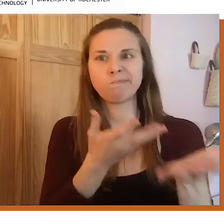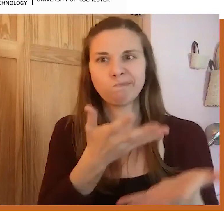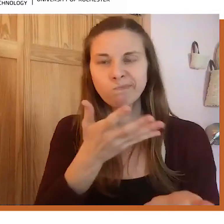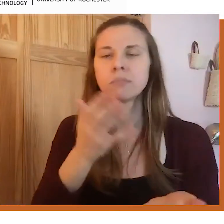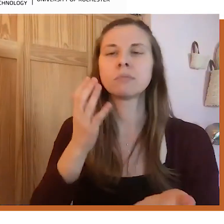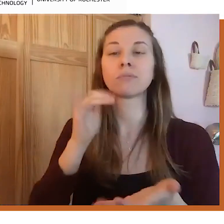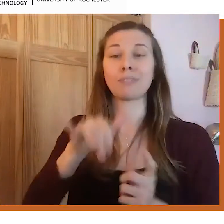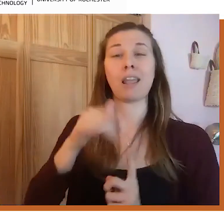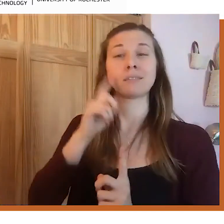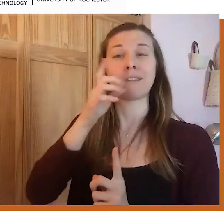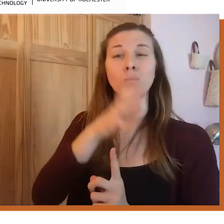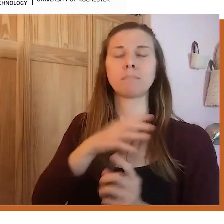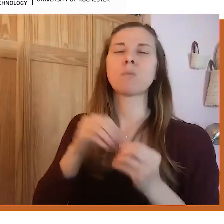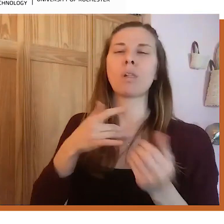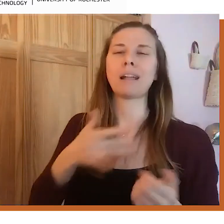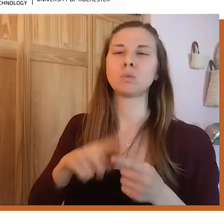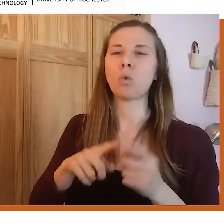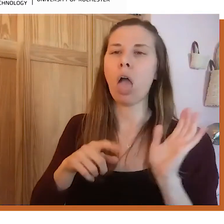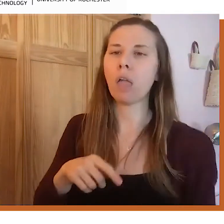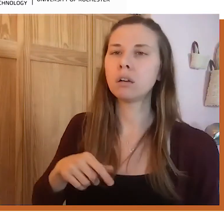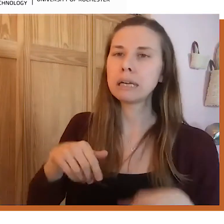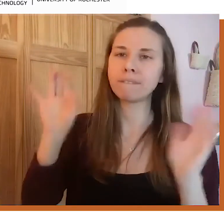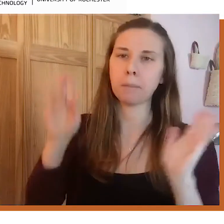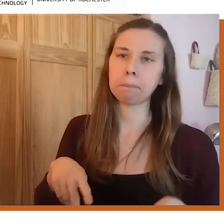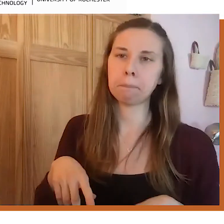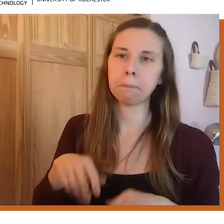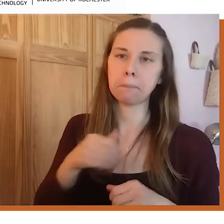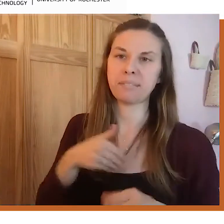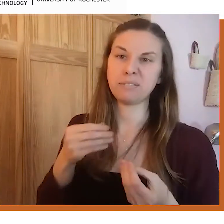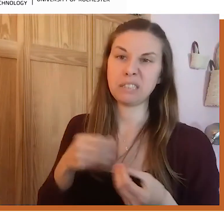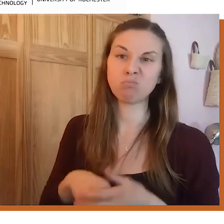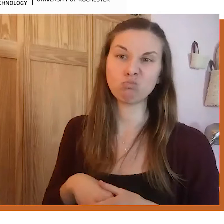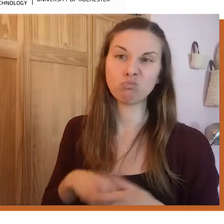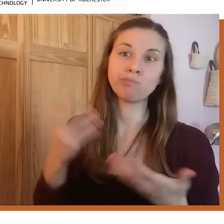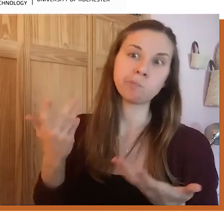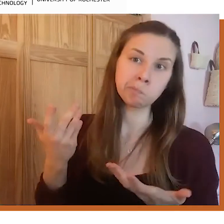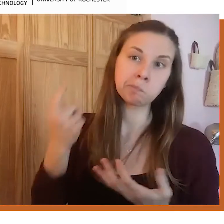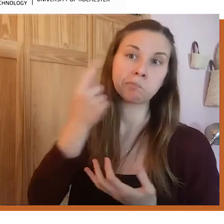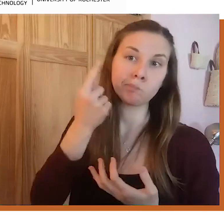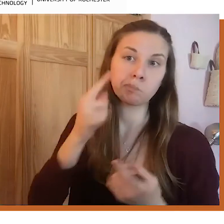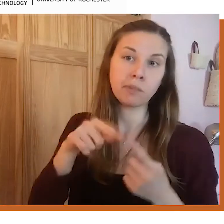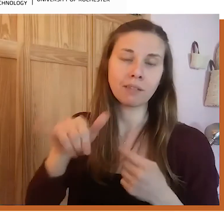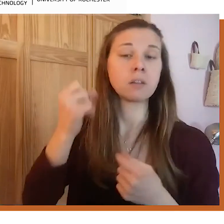when communicating with their doctors, so it's possible that Deaf women are more likely to give up on breastfeeding if it's not successful,